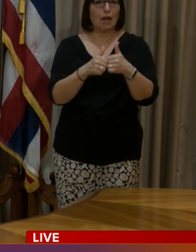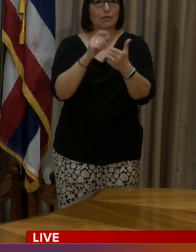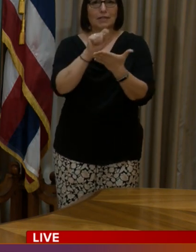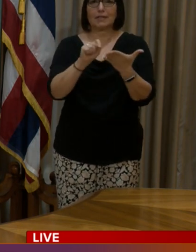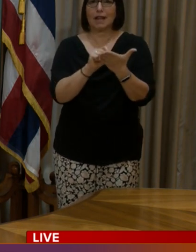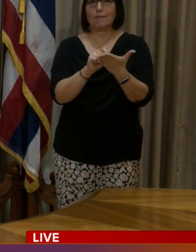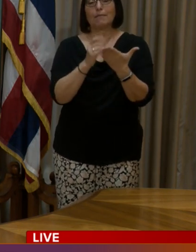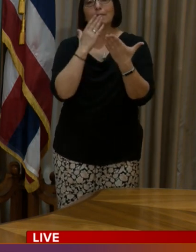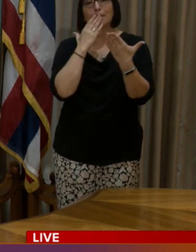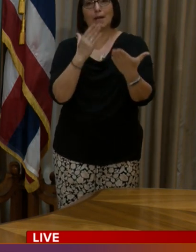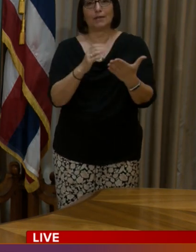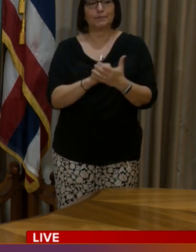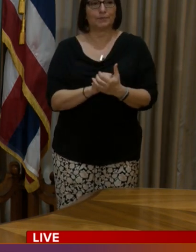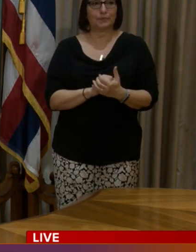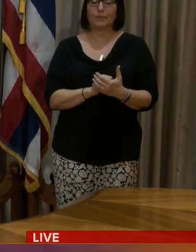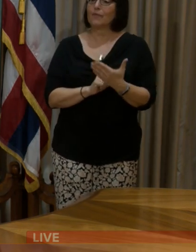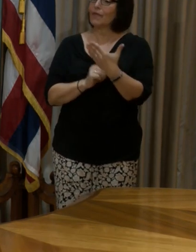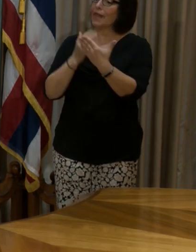LEARNING CONTINUES DURING THIS HIGHLY UNUSUAL AND DIFFICULT TIME. MAHALO.